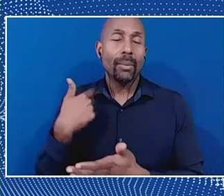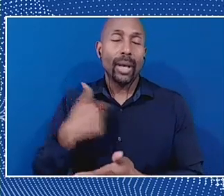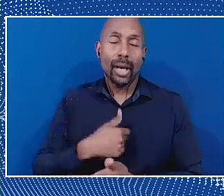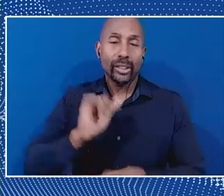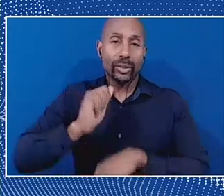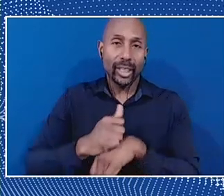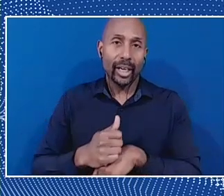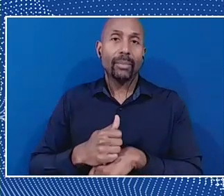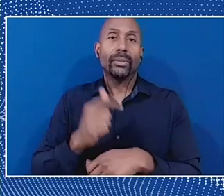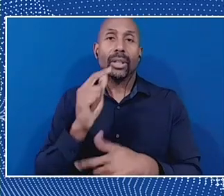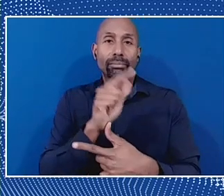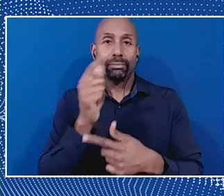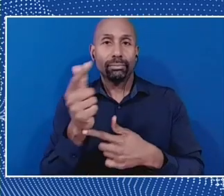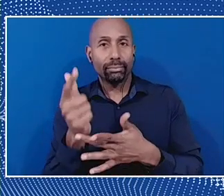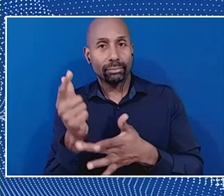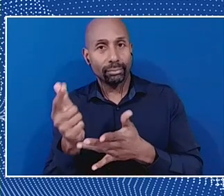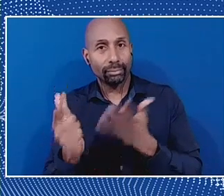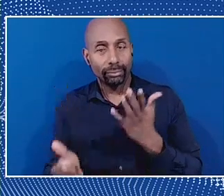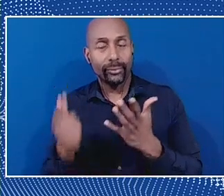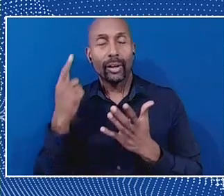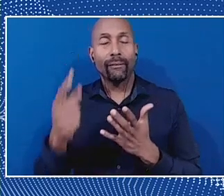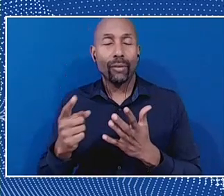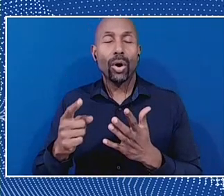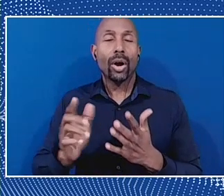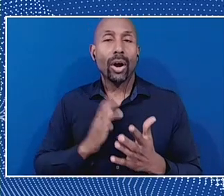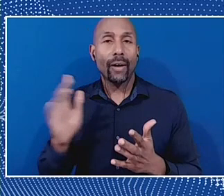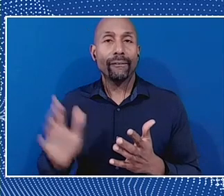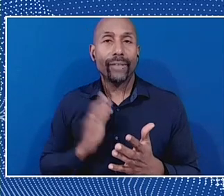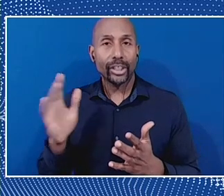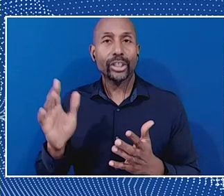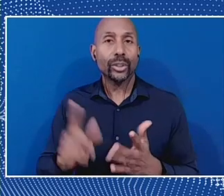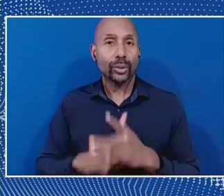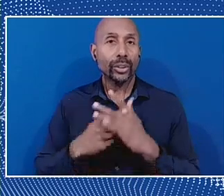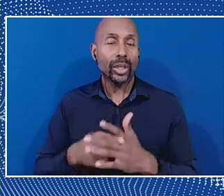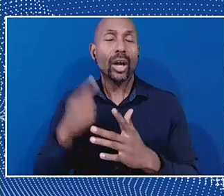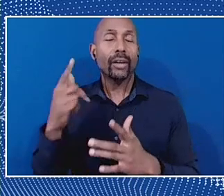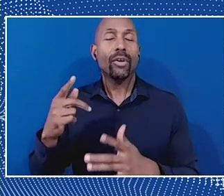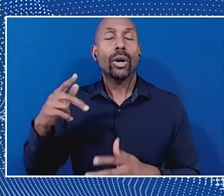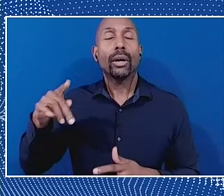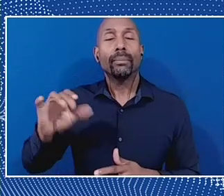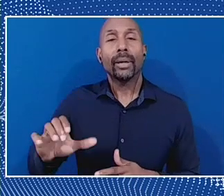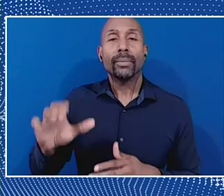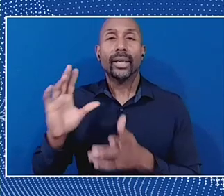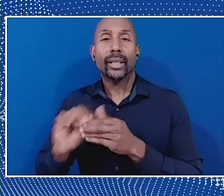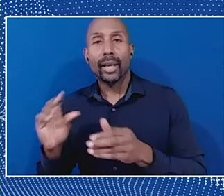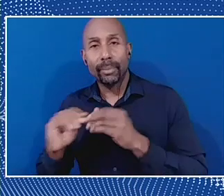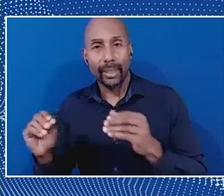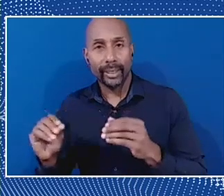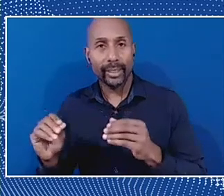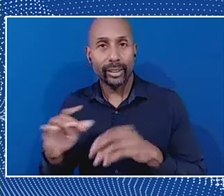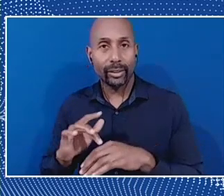would officially begin with the earlier public commentary around 2:30 p.m.